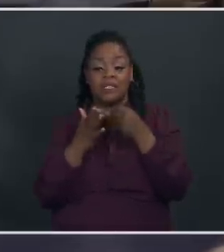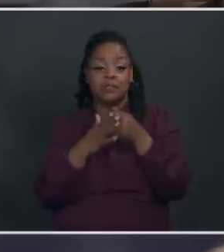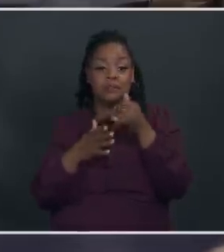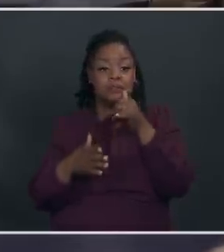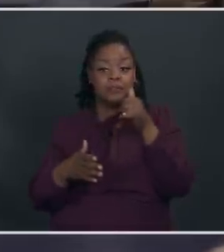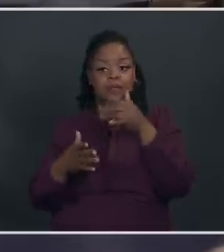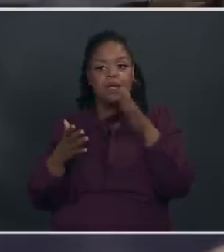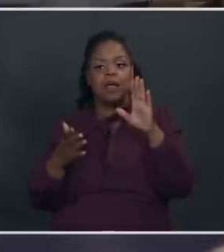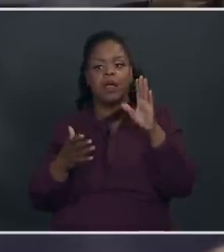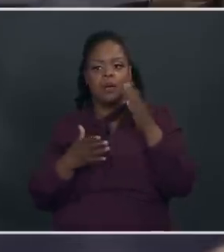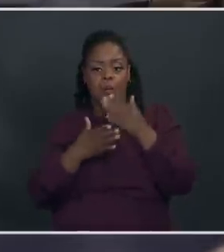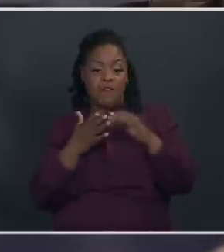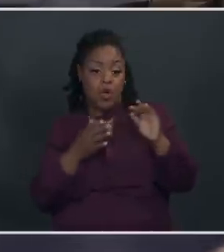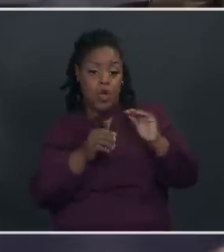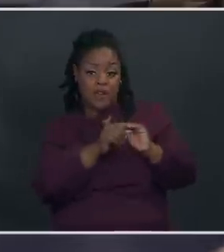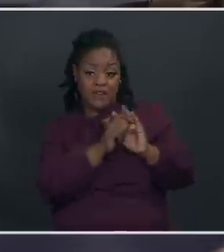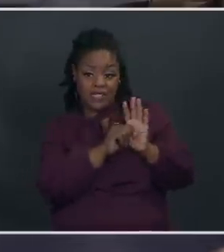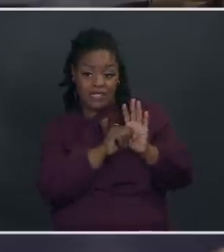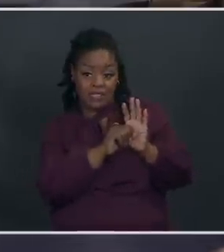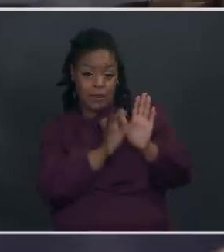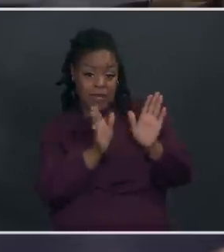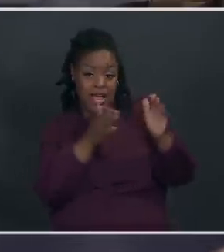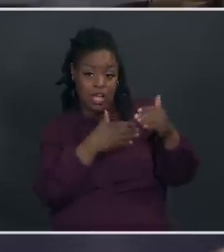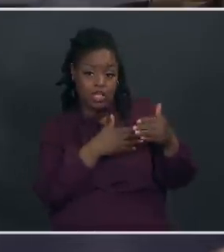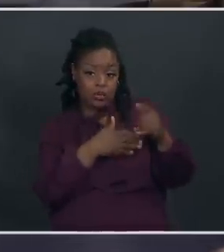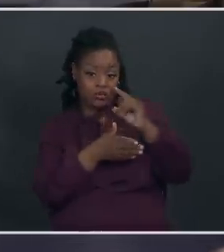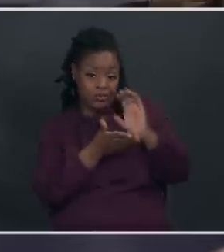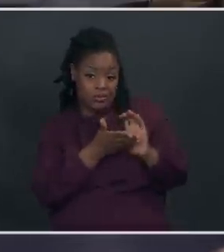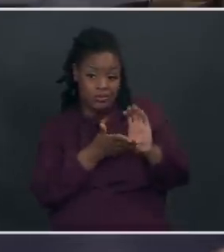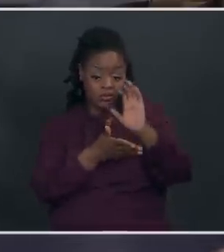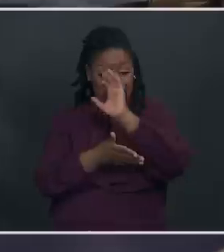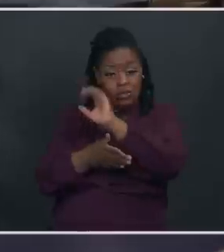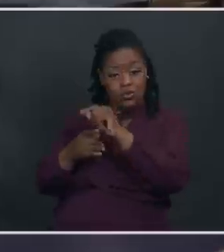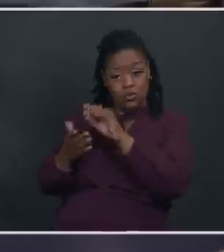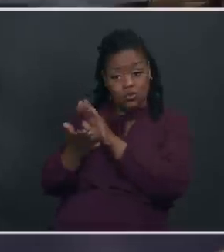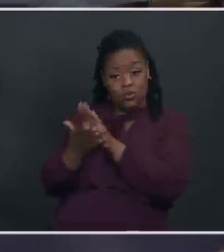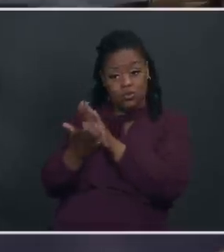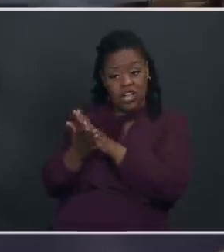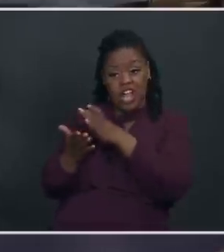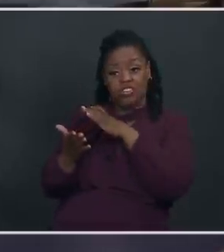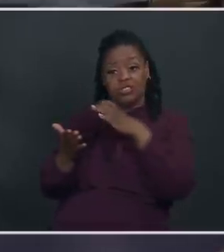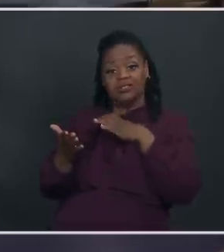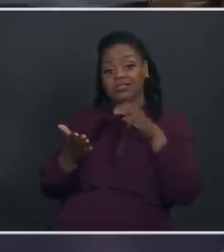is a lot of money to go to school reopening. Ms. Psaki: Mm-hmm. The Press: If Congress doesn't approve the money you want, and schools don't have